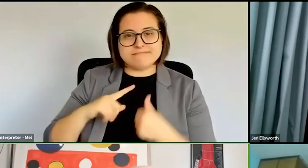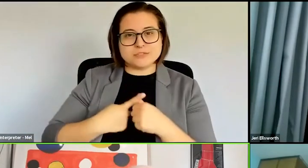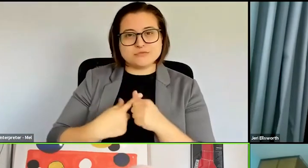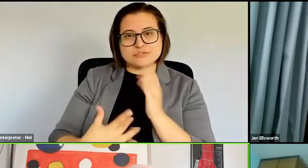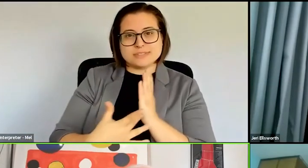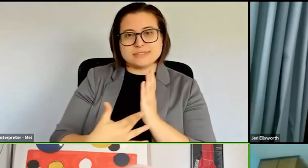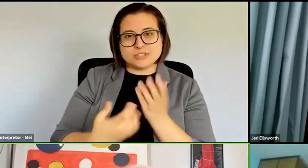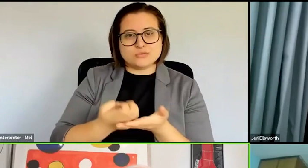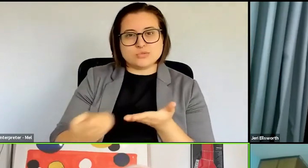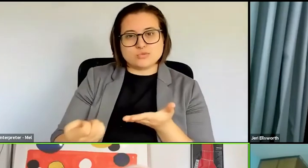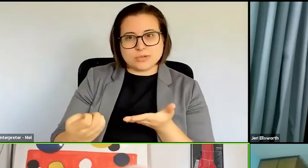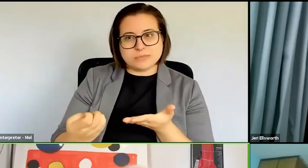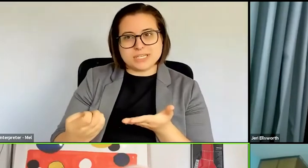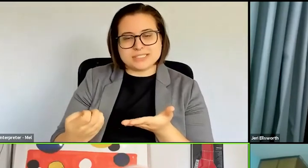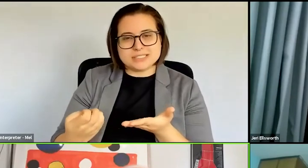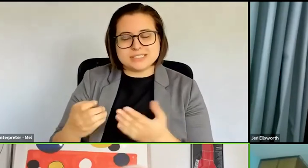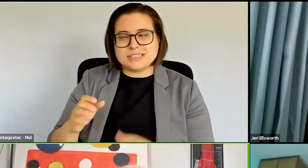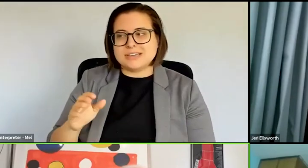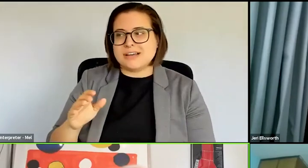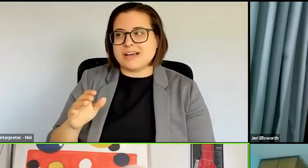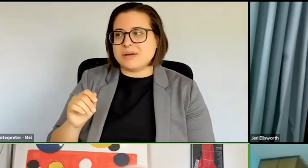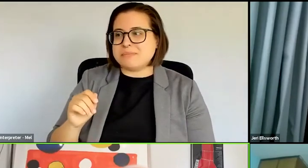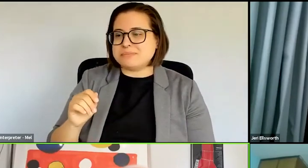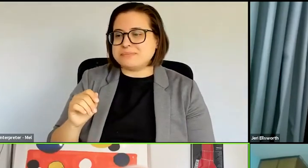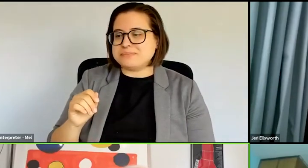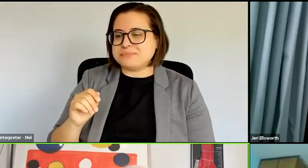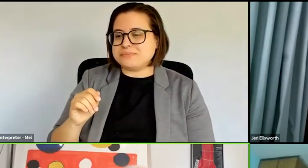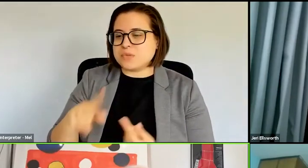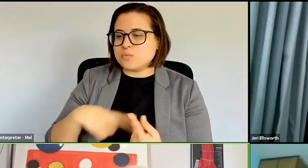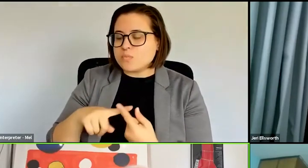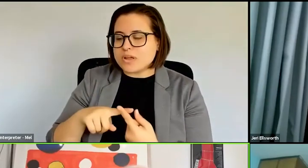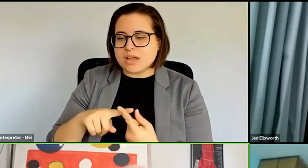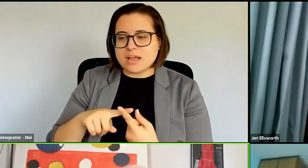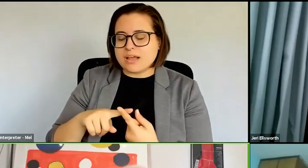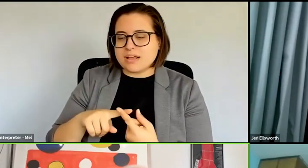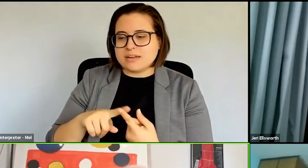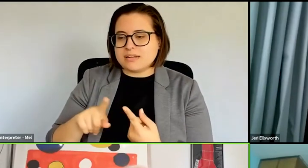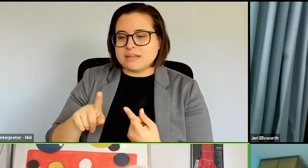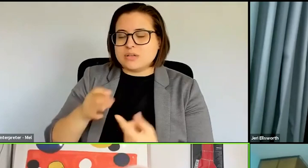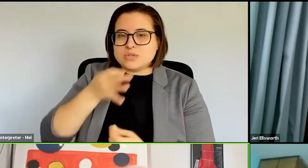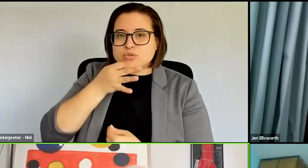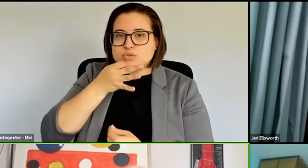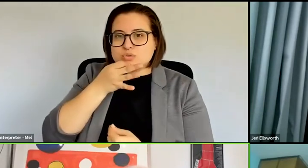remember them computer, when you were about to do something catastrophic it said are you sure,